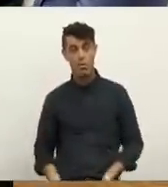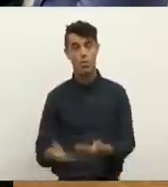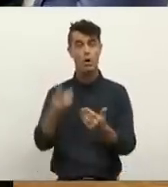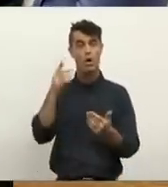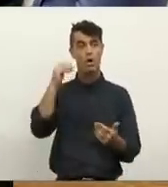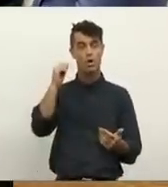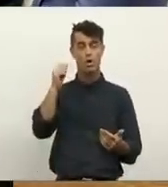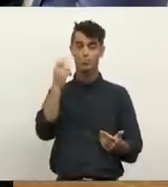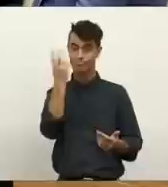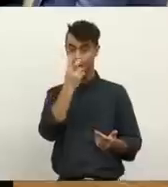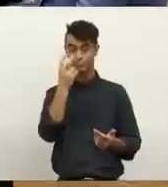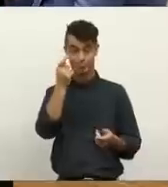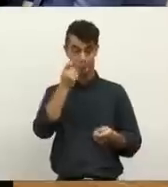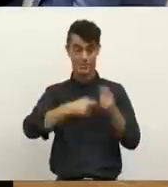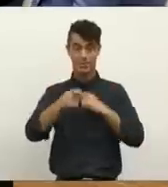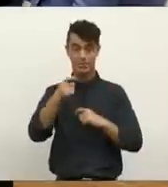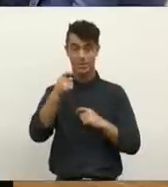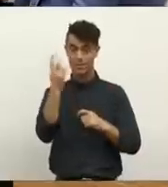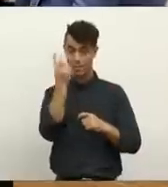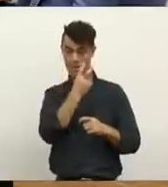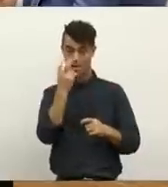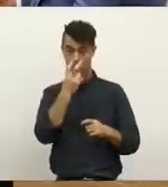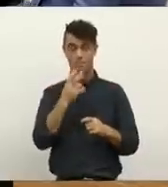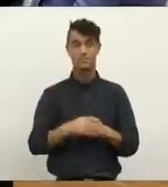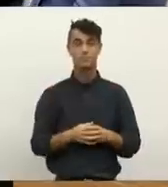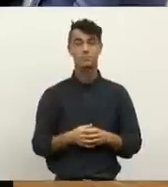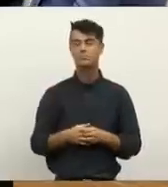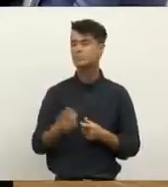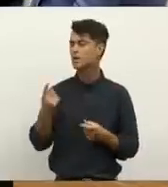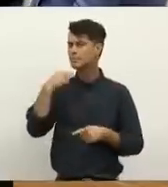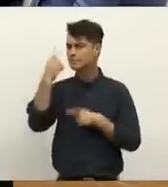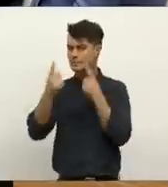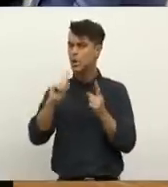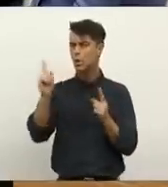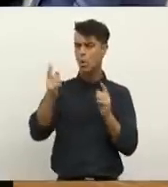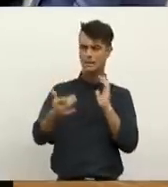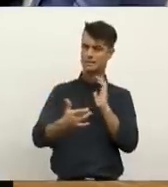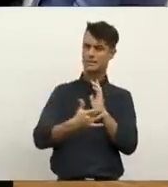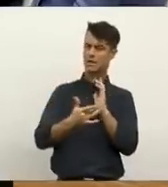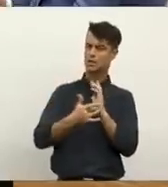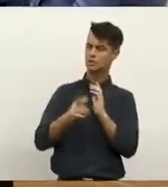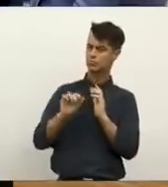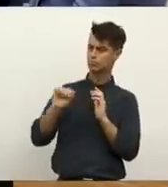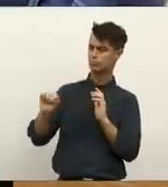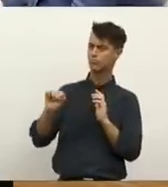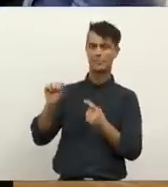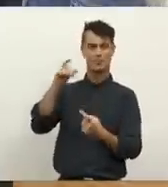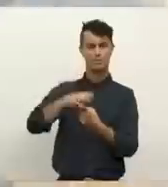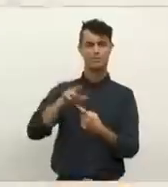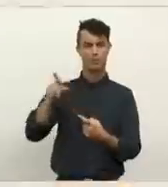Can you take me through what technologies were important for you along your journey?